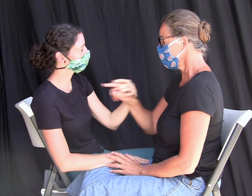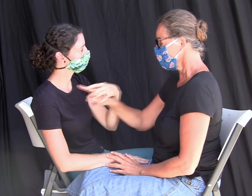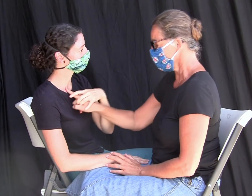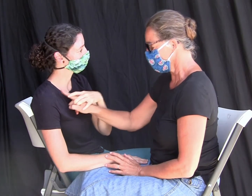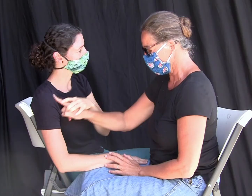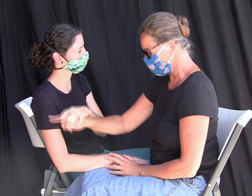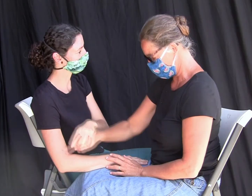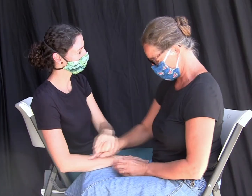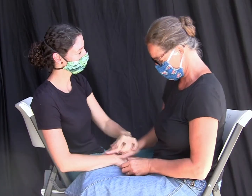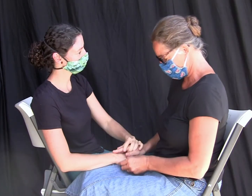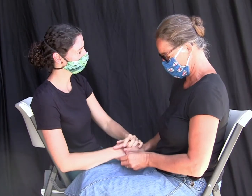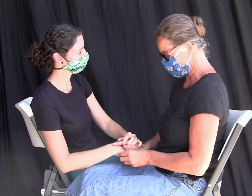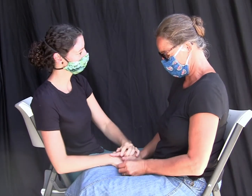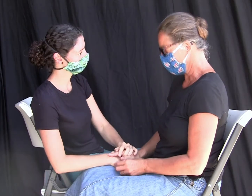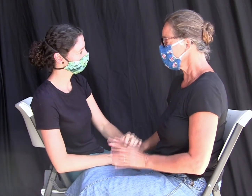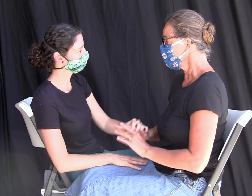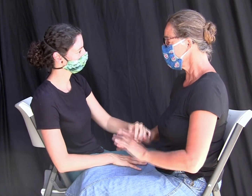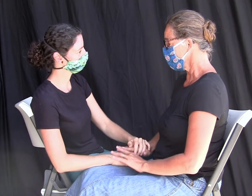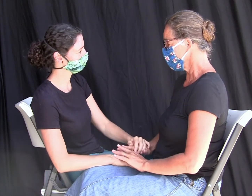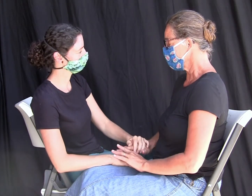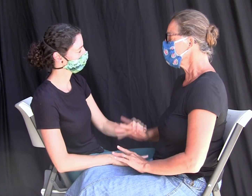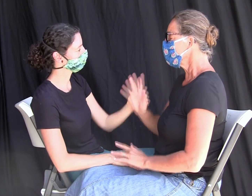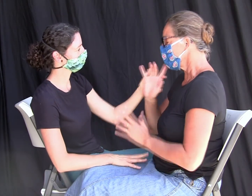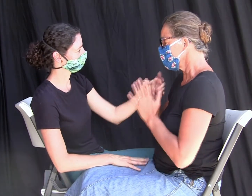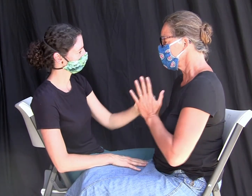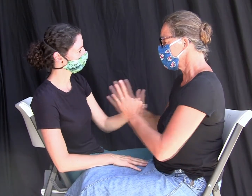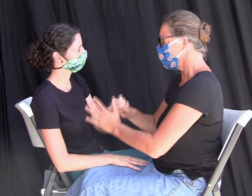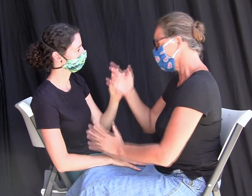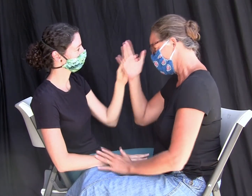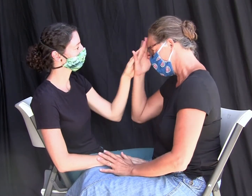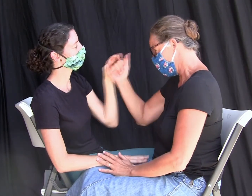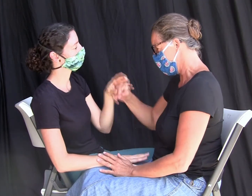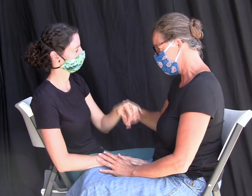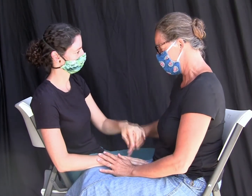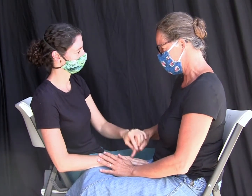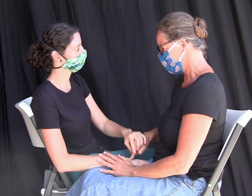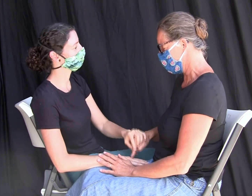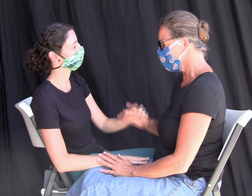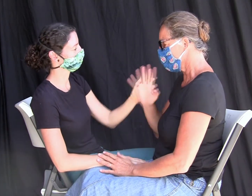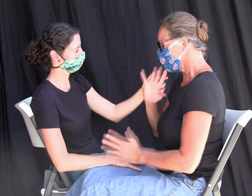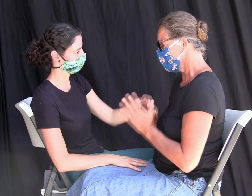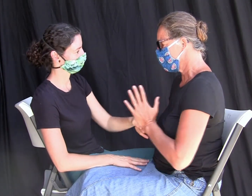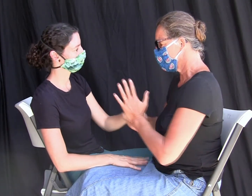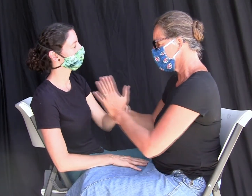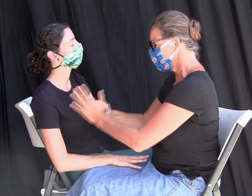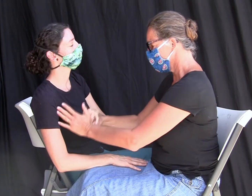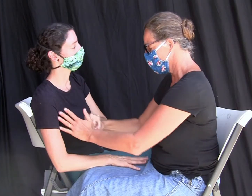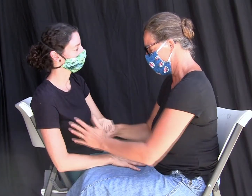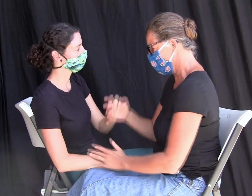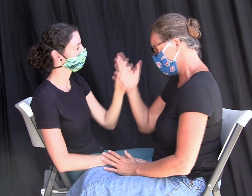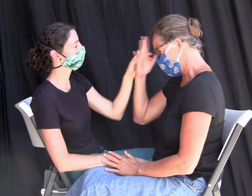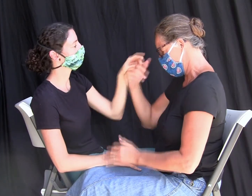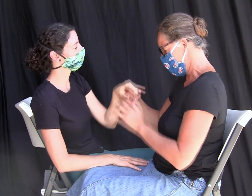This hand, the hand of the listener, may appear to just be resting here on my leg, but it too has a pivotal role.